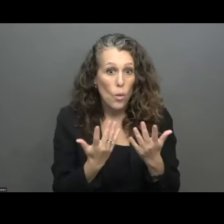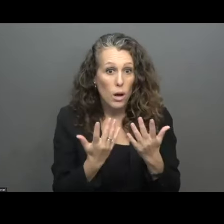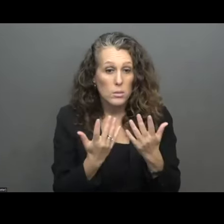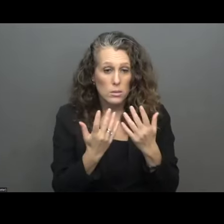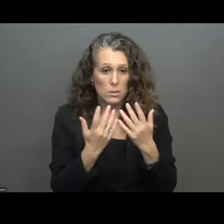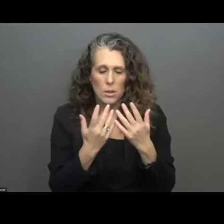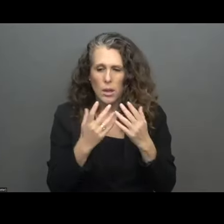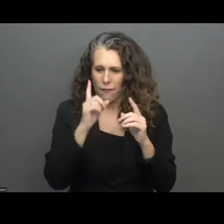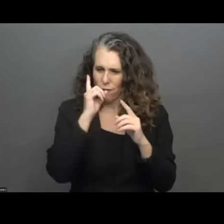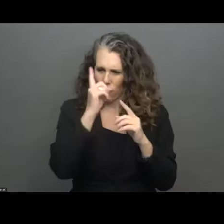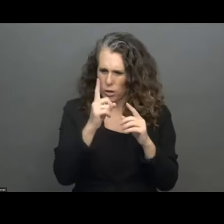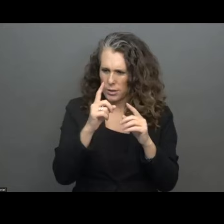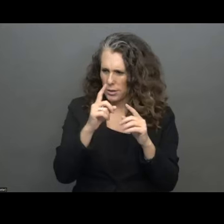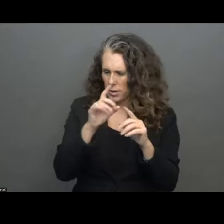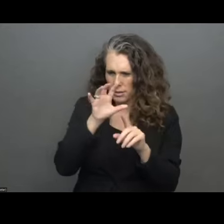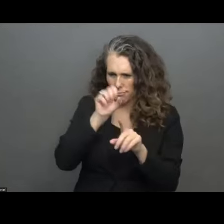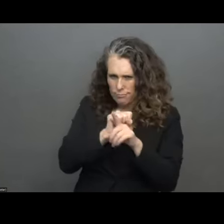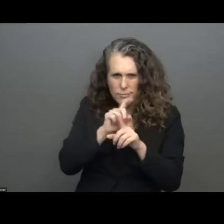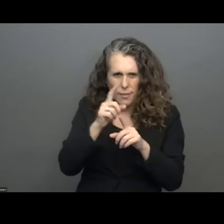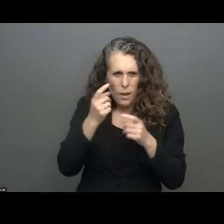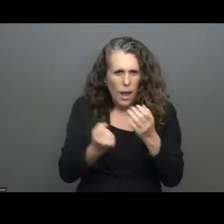should on it up, Kenya, Nigeria, on 11:37:43 Google the serious illness you know